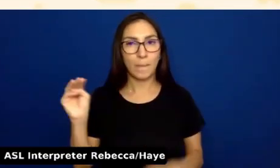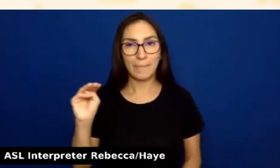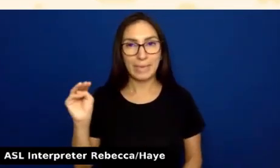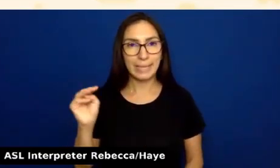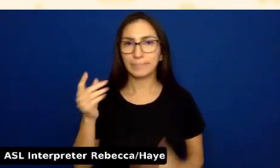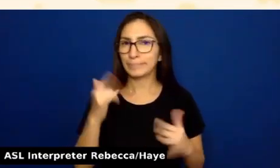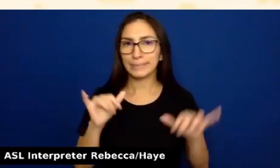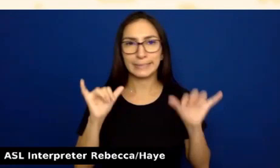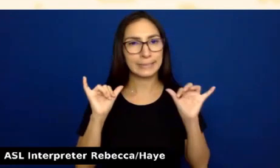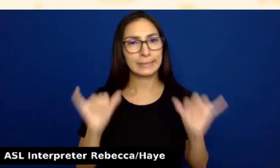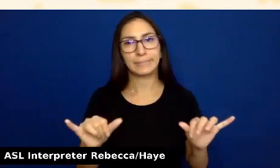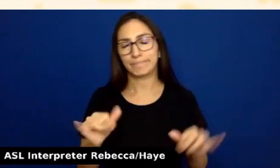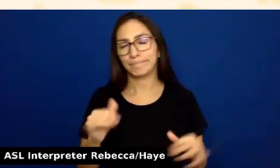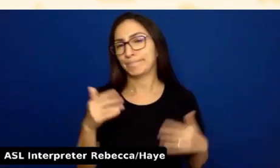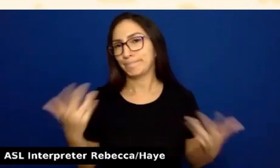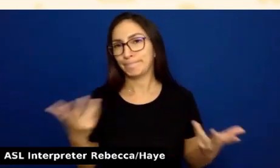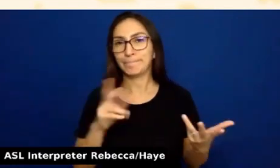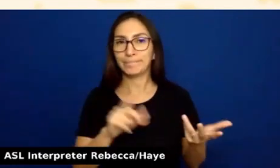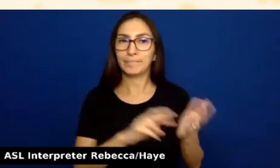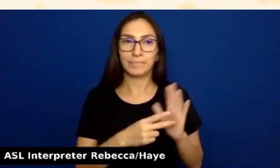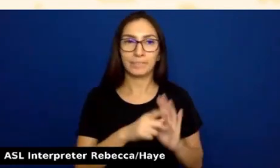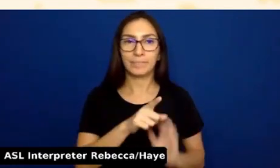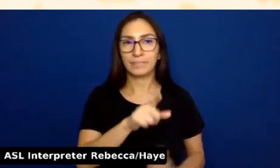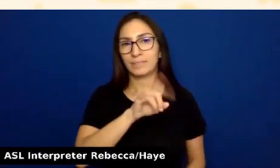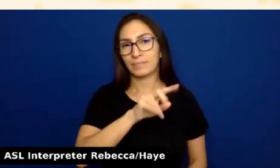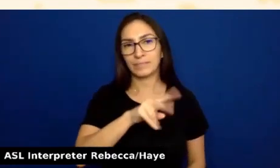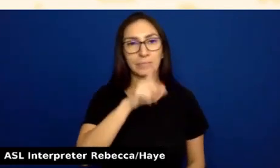So that's showing that this does not respect people's font preferences.